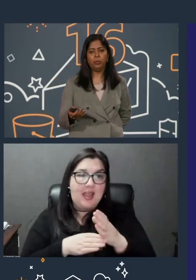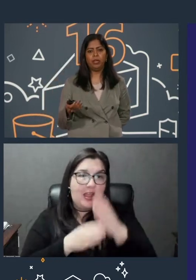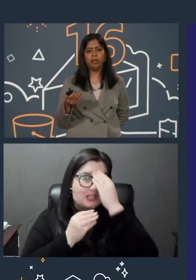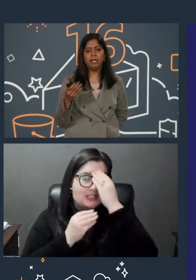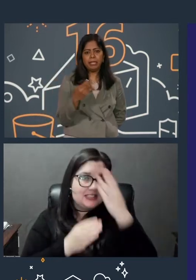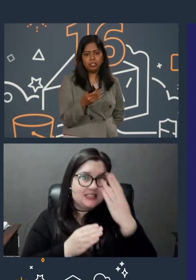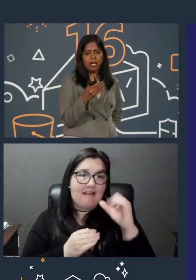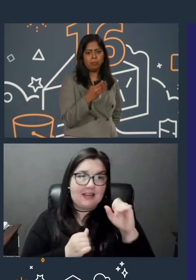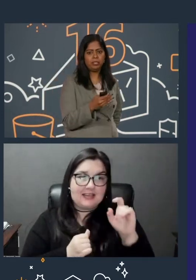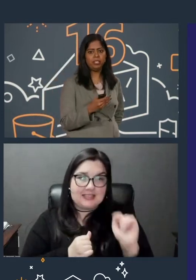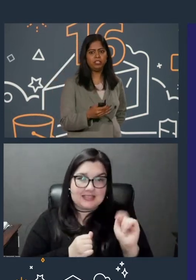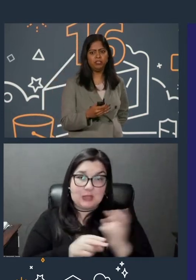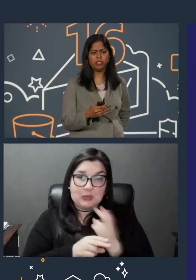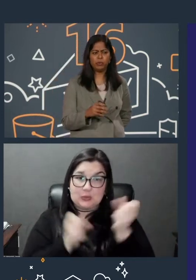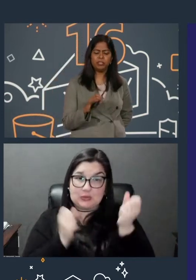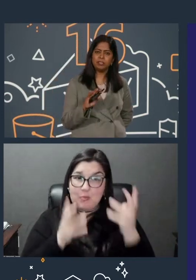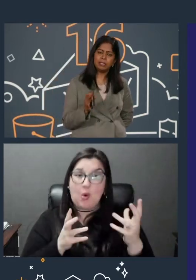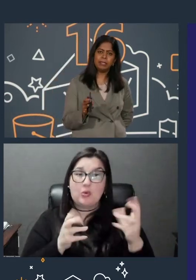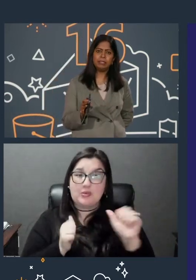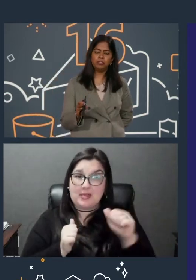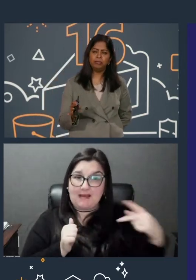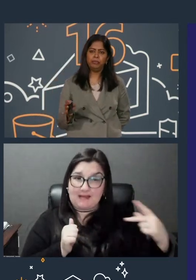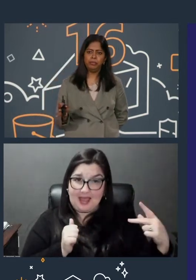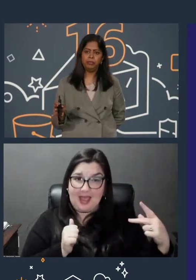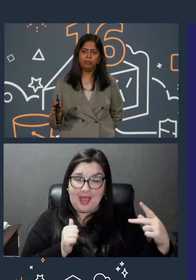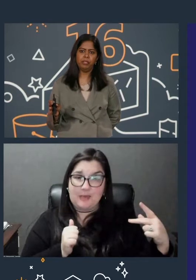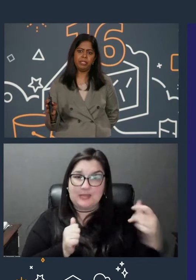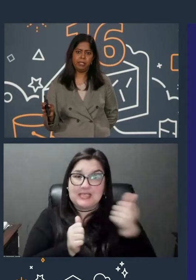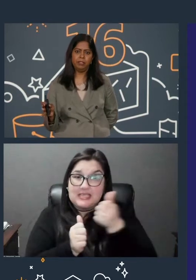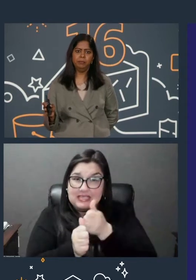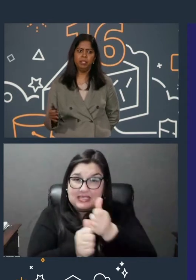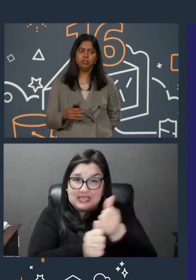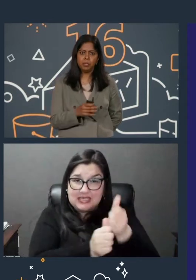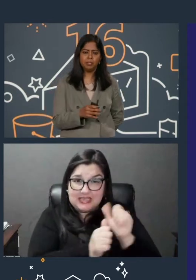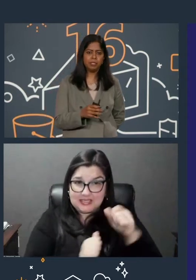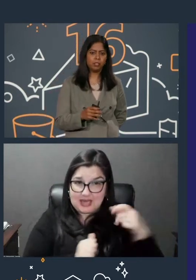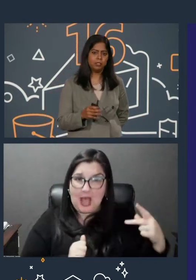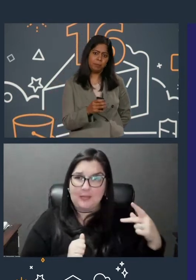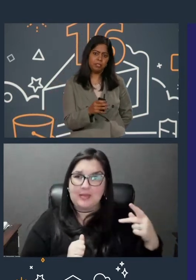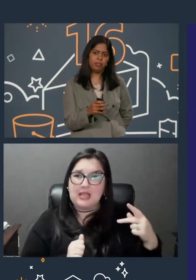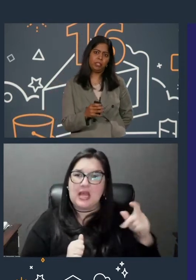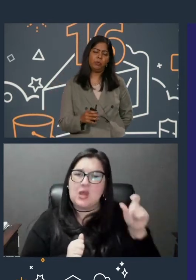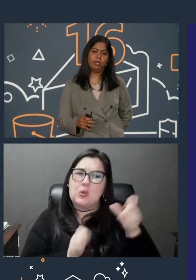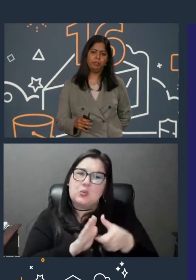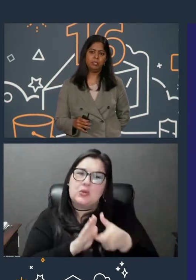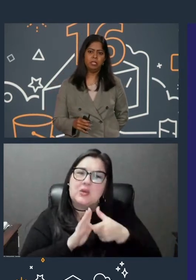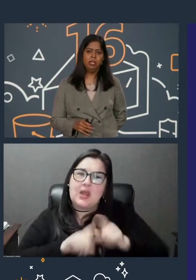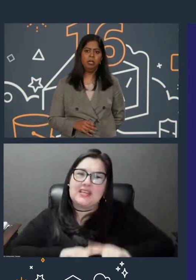where each application requires a slightly different view of the data. To me, it's a specific requirements.